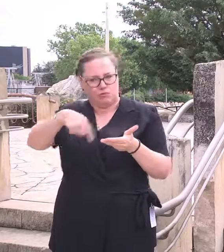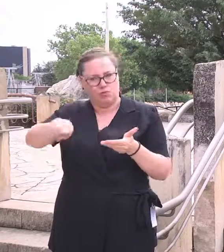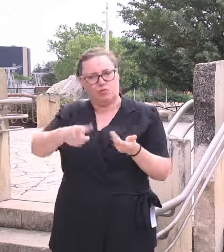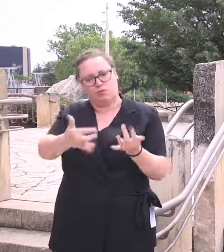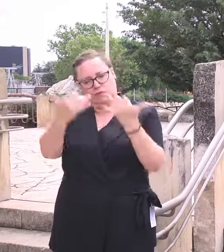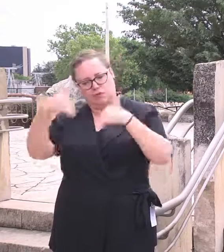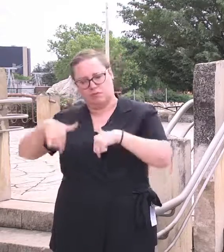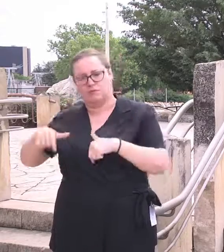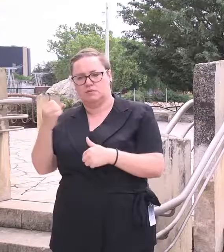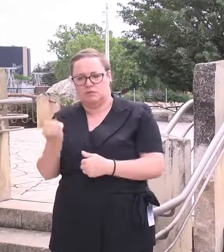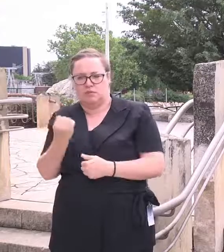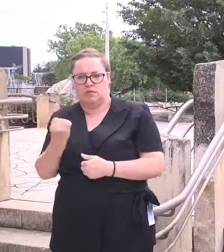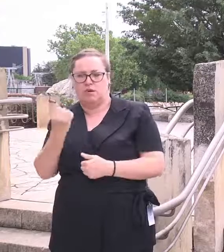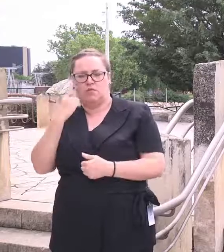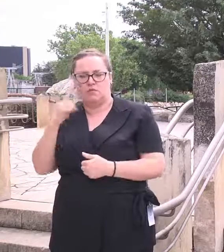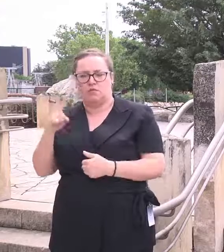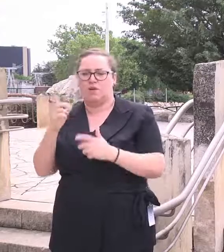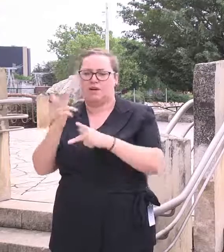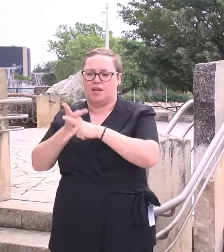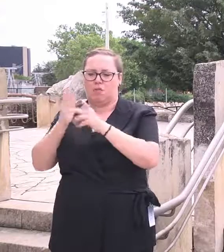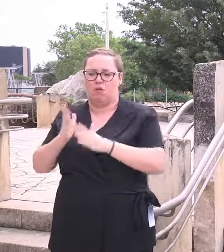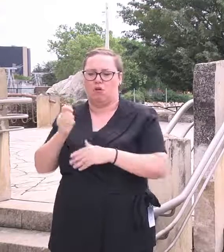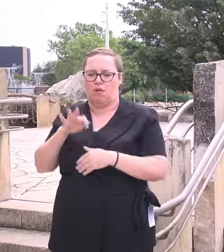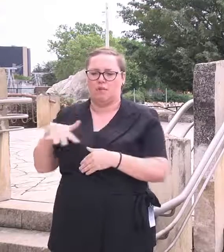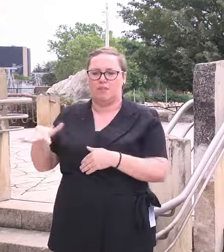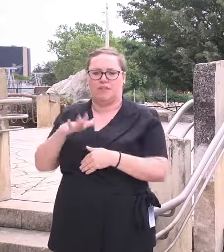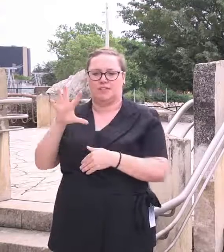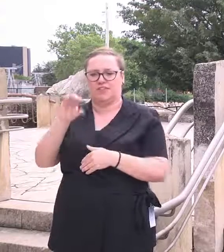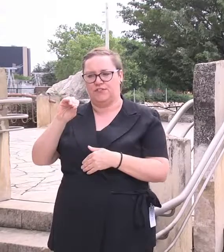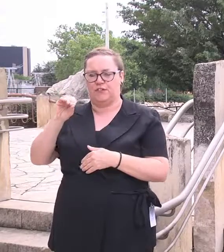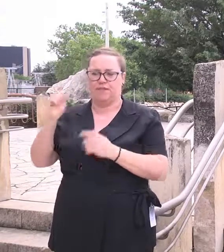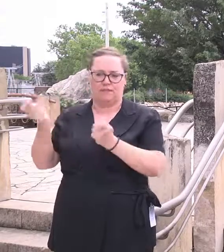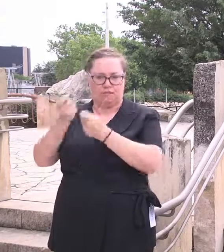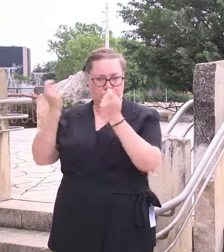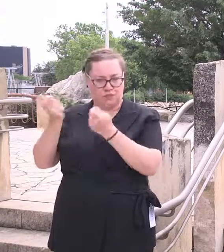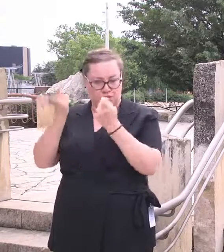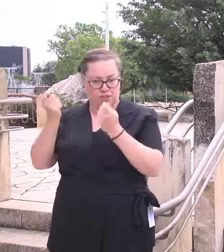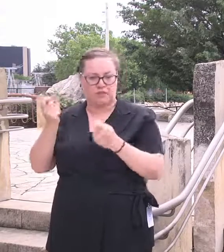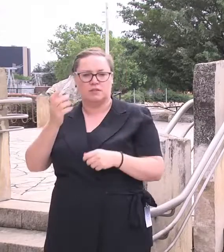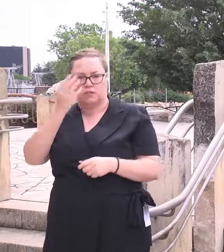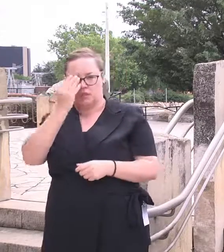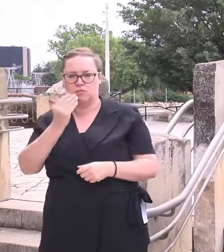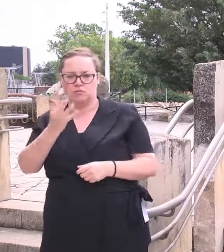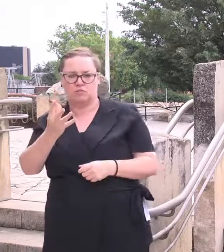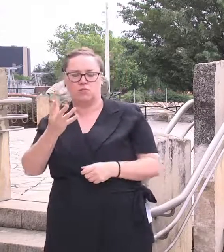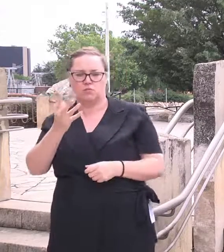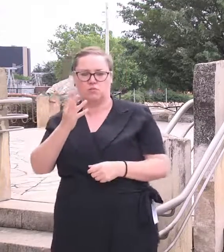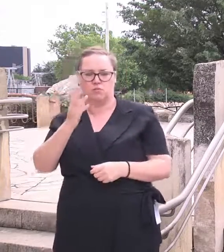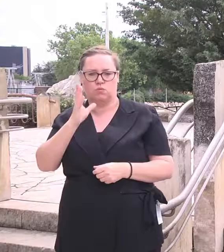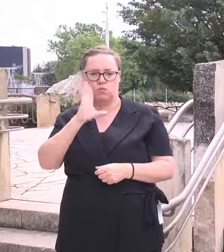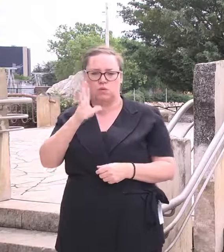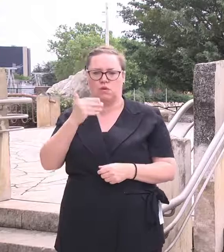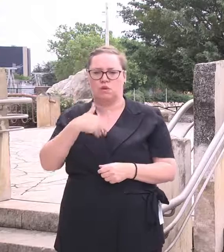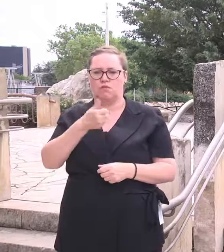for The Keeper of the plane's 50th Anniversary uh there will be a couple of uh items that you might